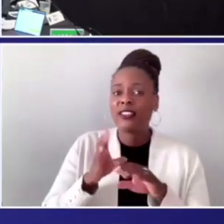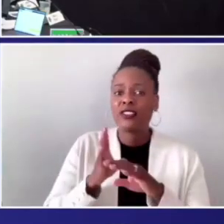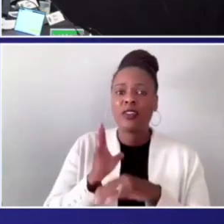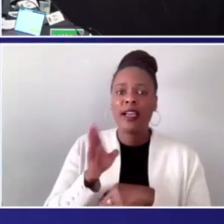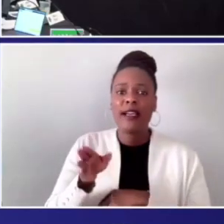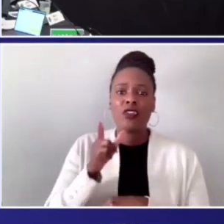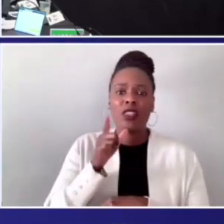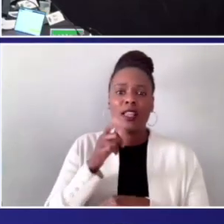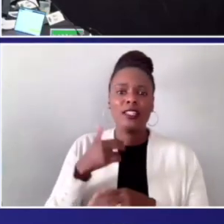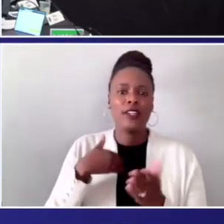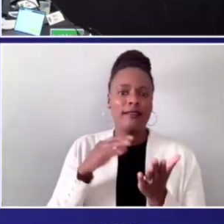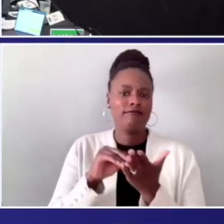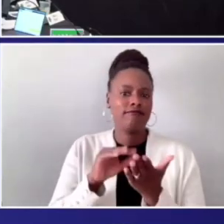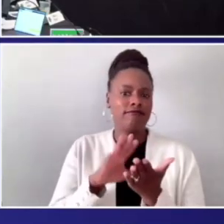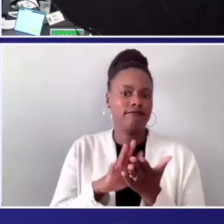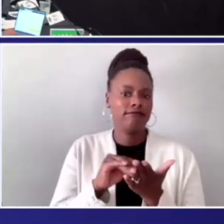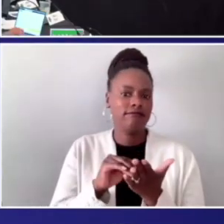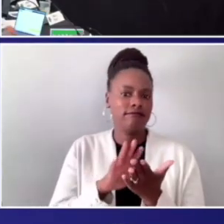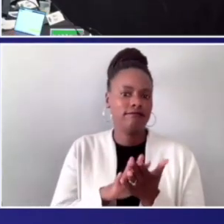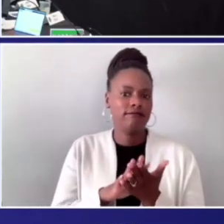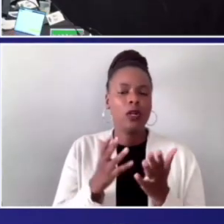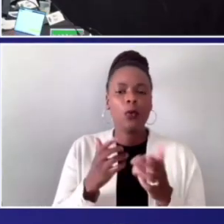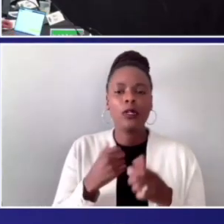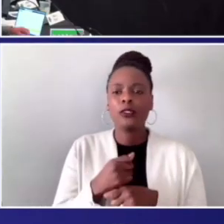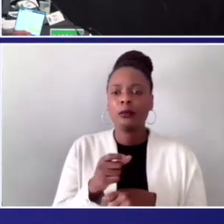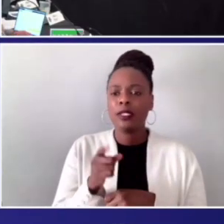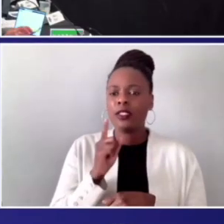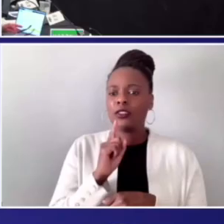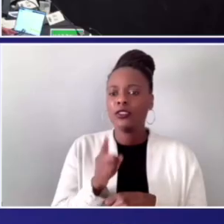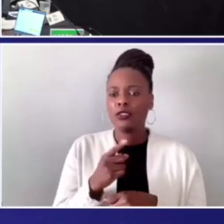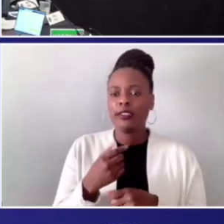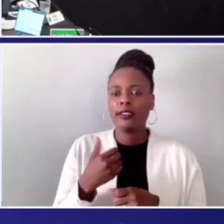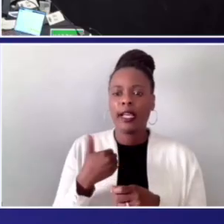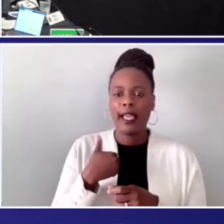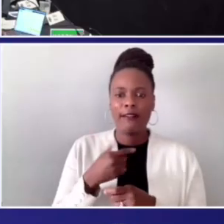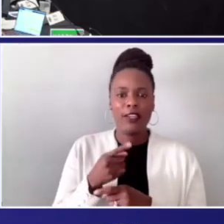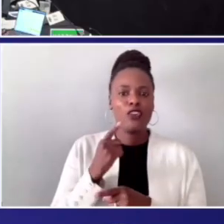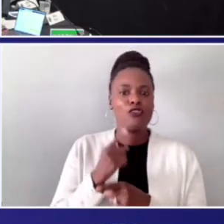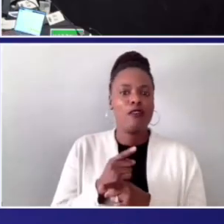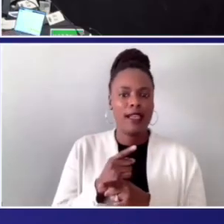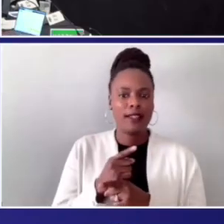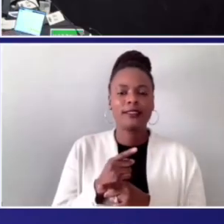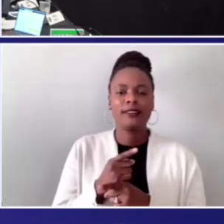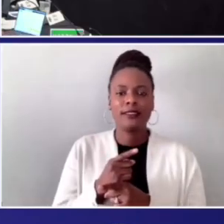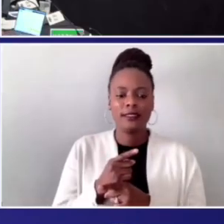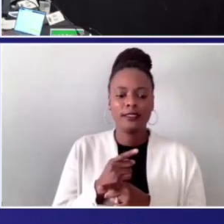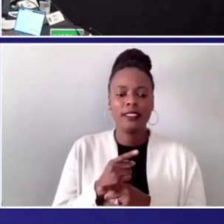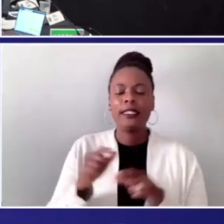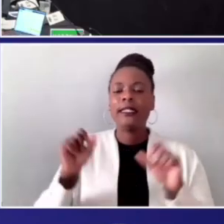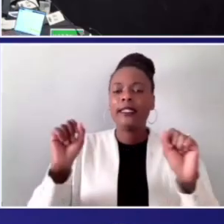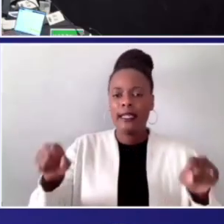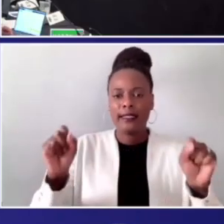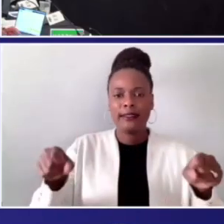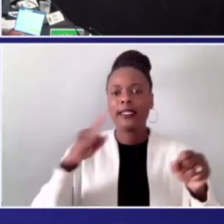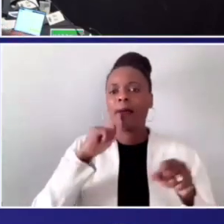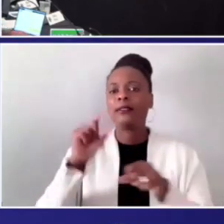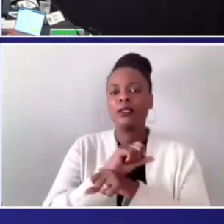that? And I just want to make sure that I have it correct. So yes, absolutely. Thank you so much for doing that.